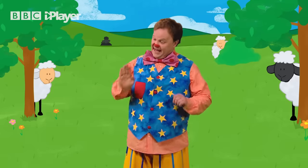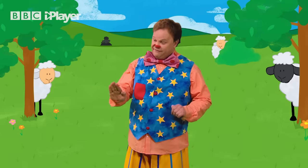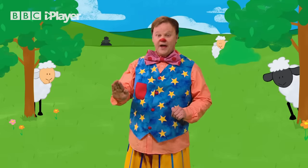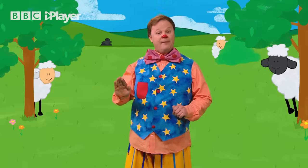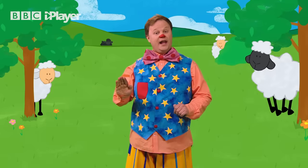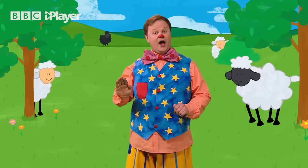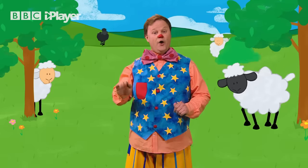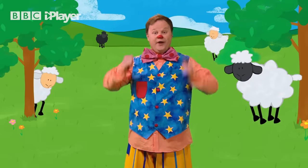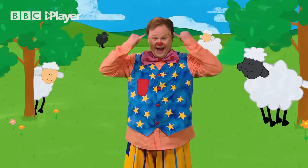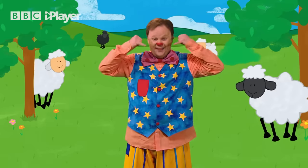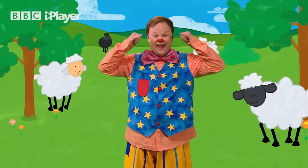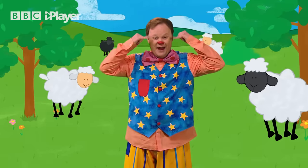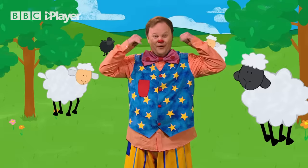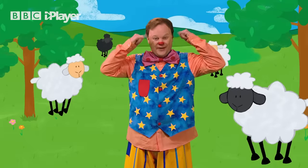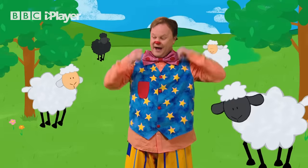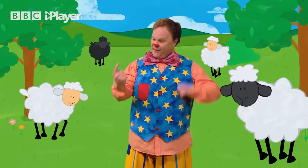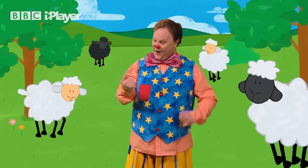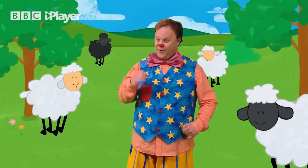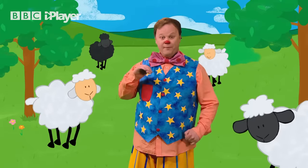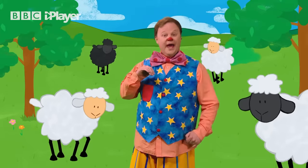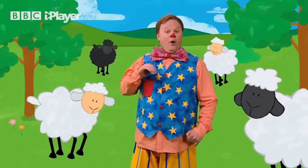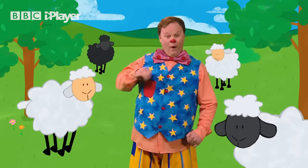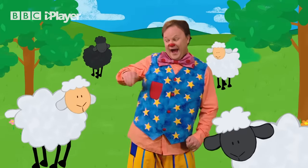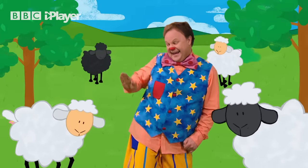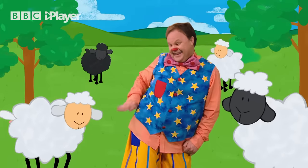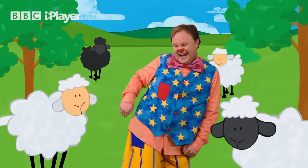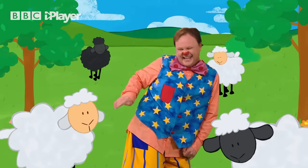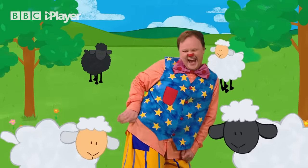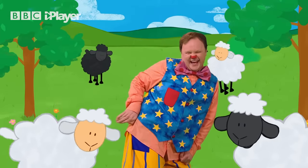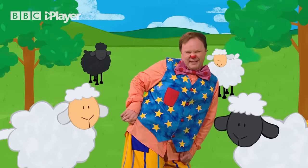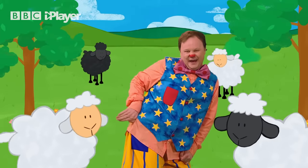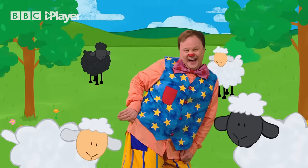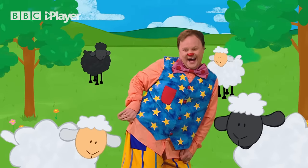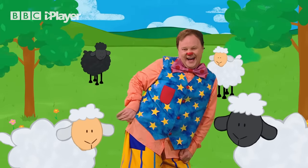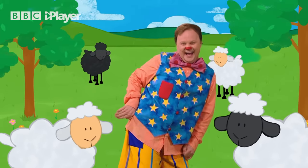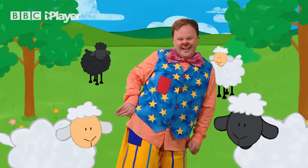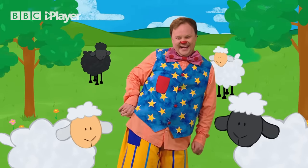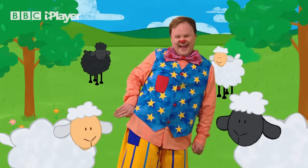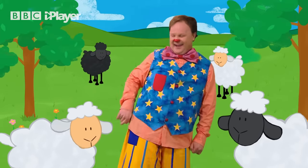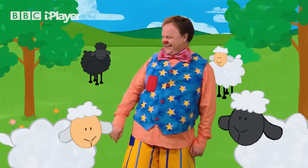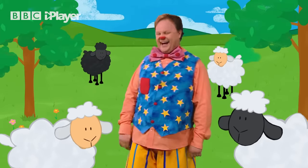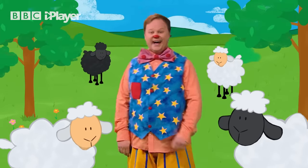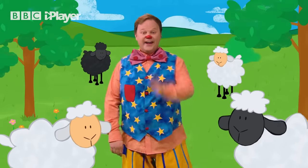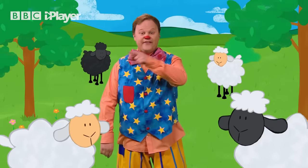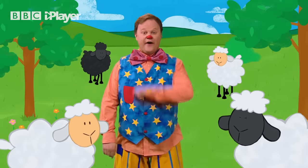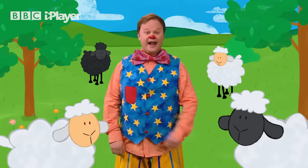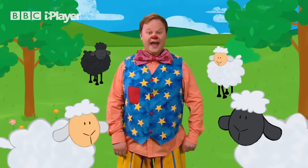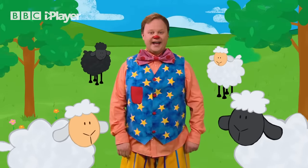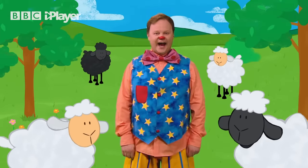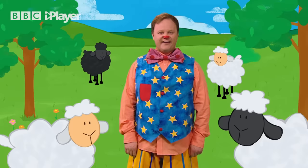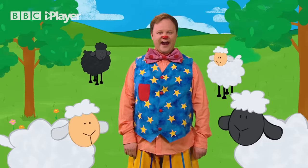leave them alone and they will come home wagging their tails behind them join in are you ready